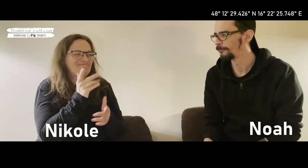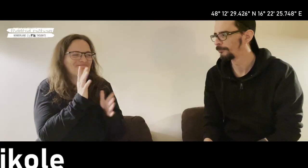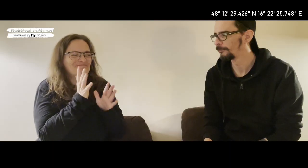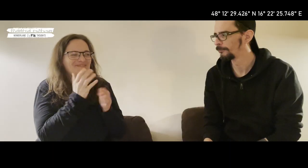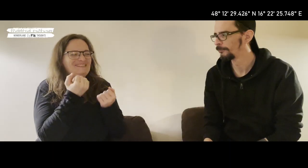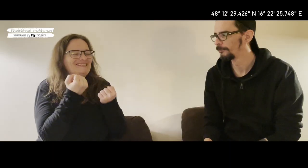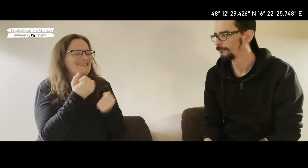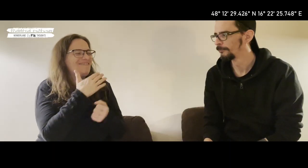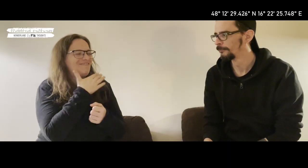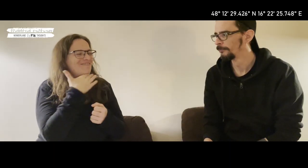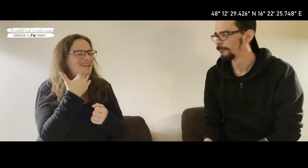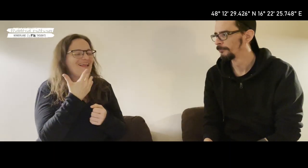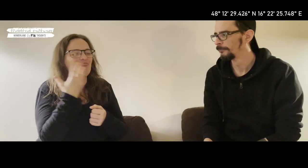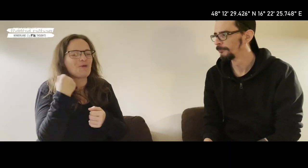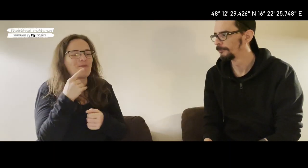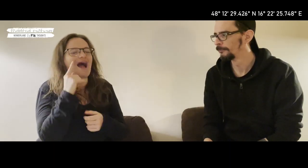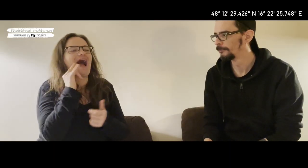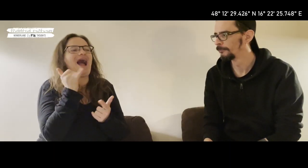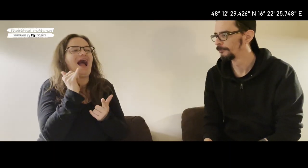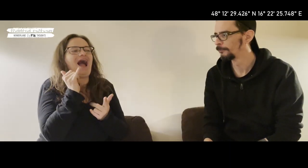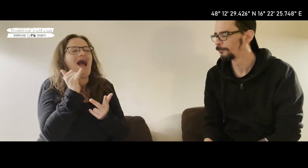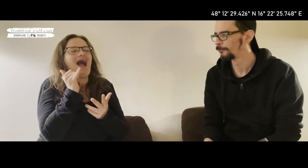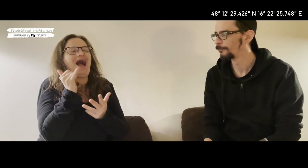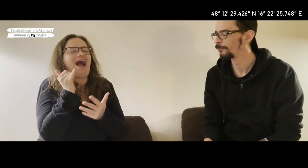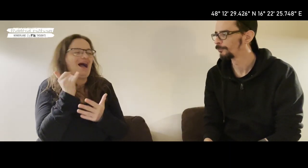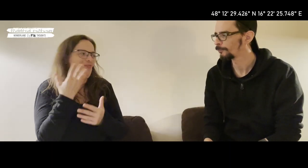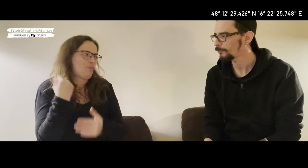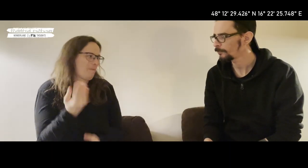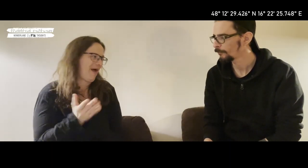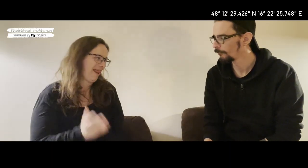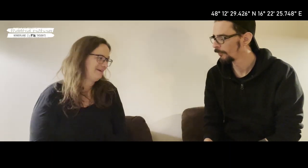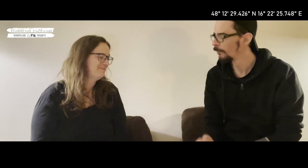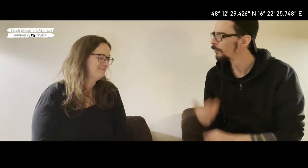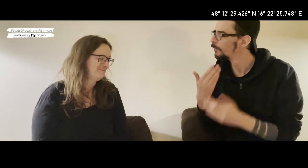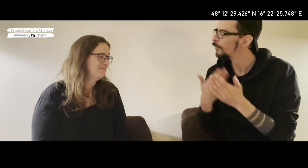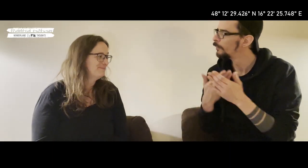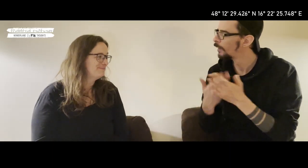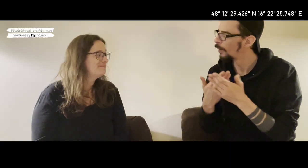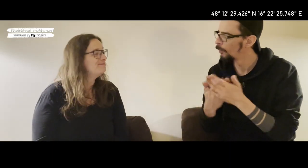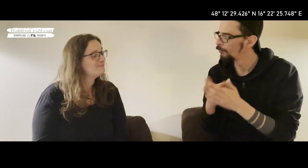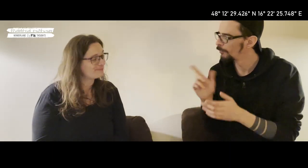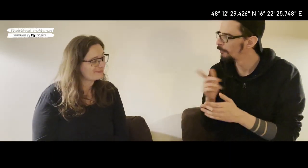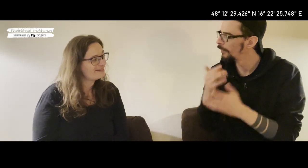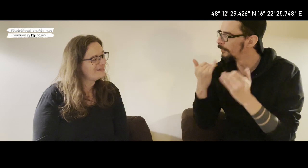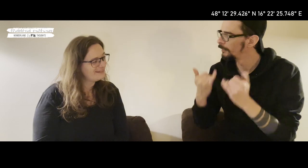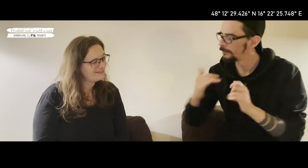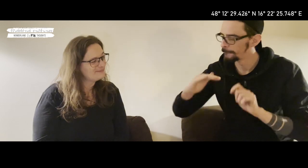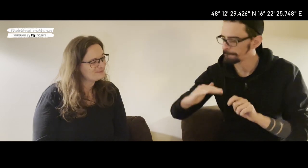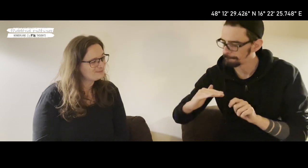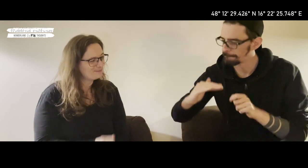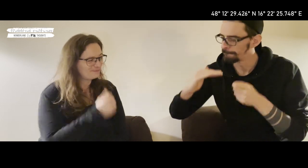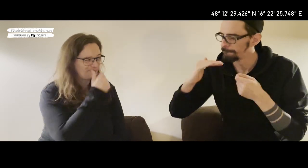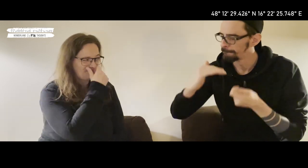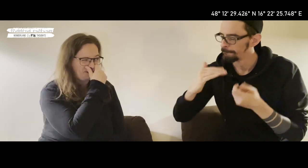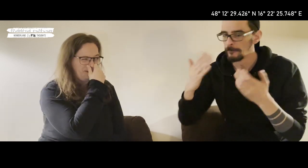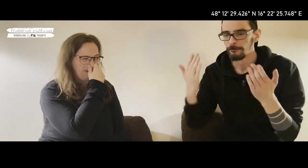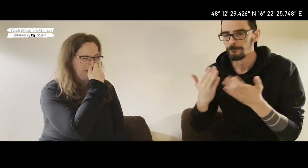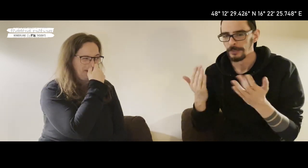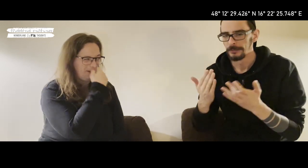When I see him, some memories will definitely come back to me. If that's the case, then we'll level this up a bit.